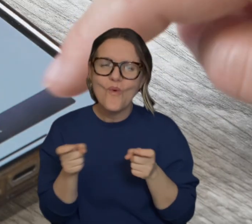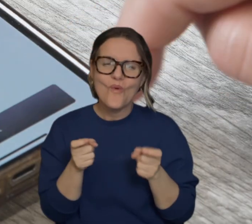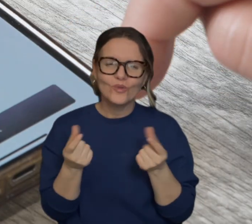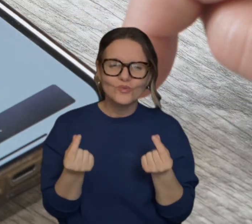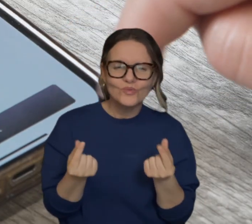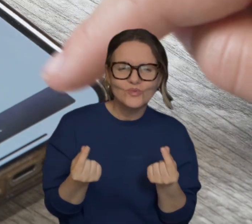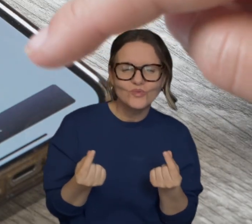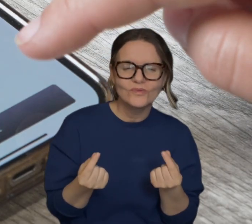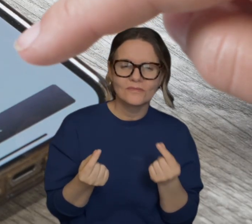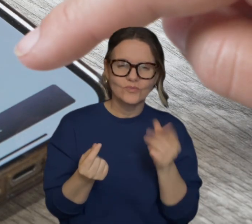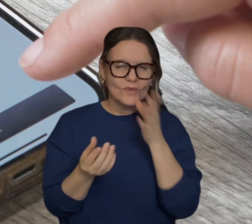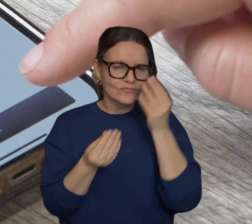then if you go to control